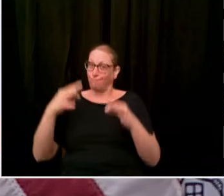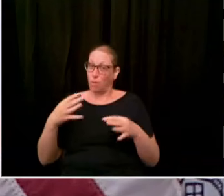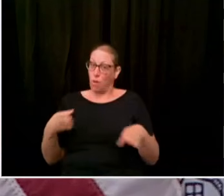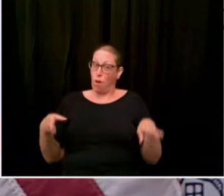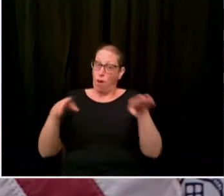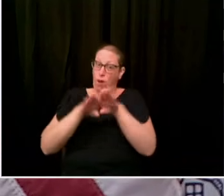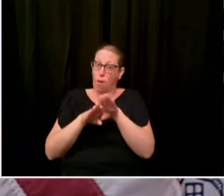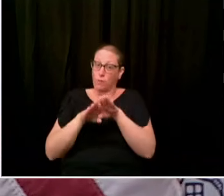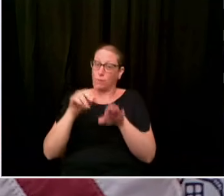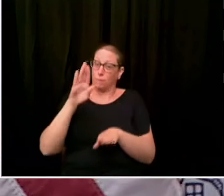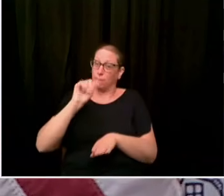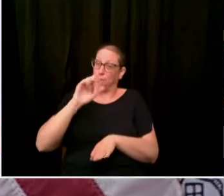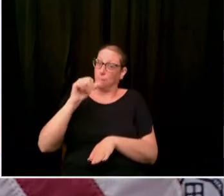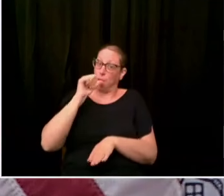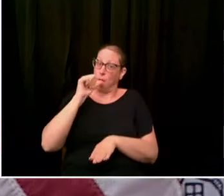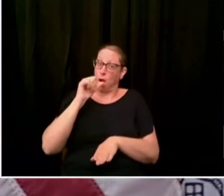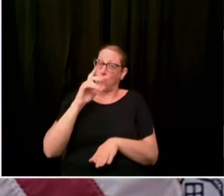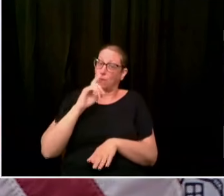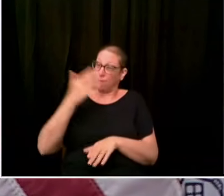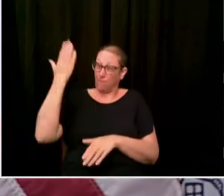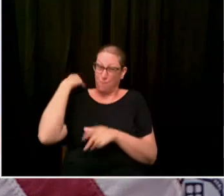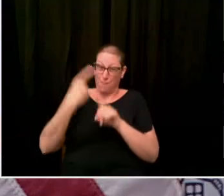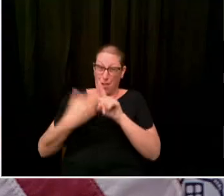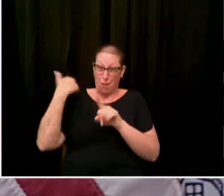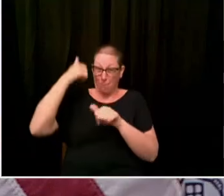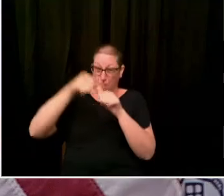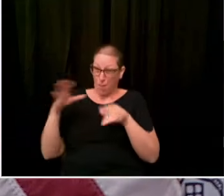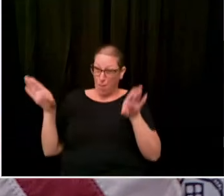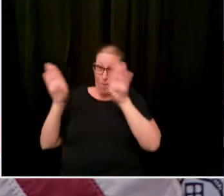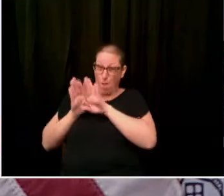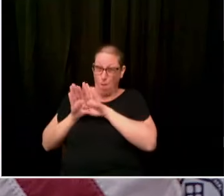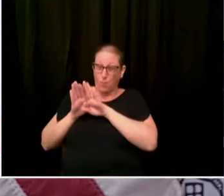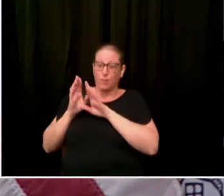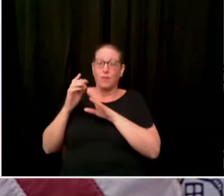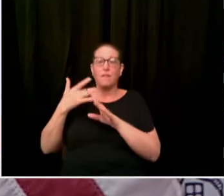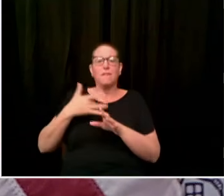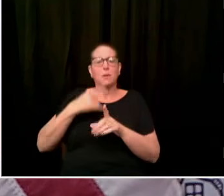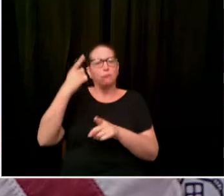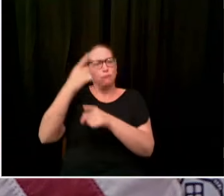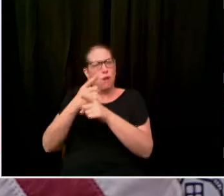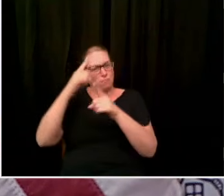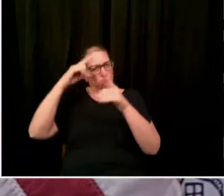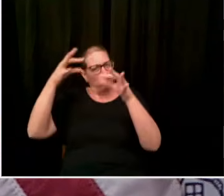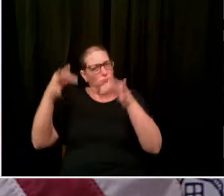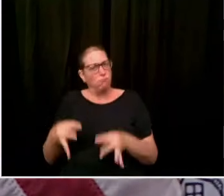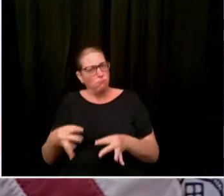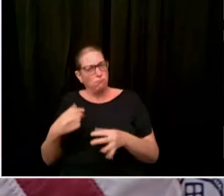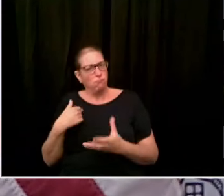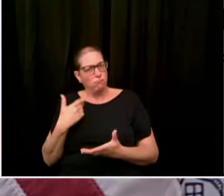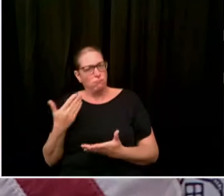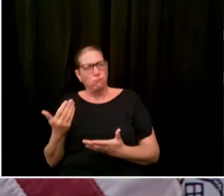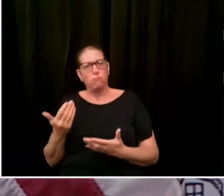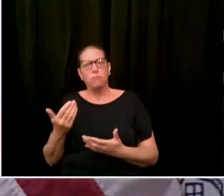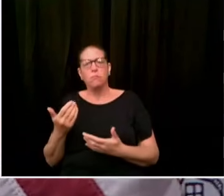THE DECISION TO CLOSE THE BARS AND RESTAURANTS IN THE CITY, ONLY ALLOW THEM TO DO TAKEOUT AND DELIVERY.